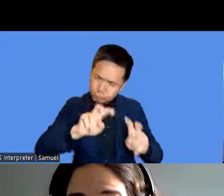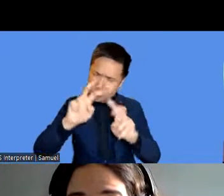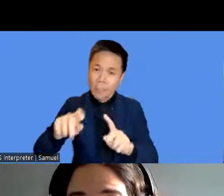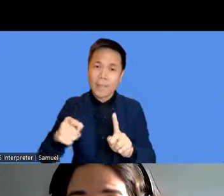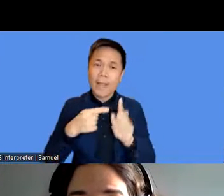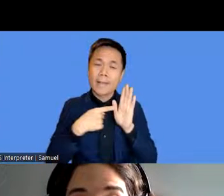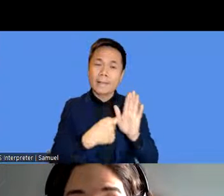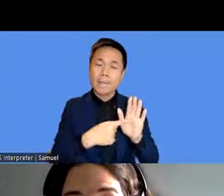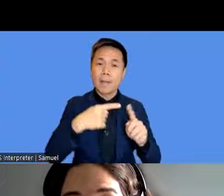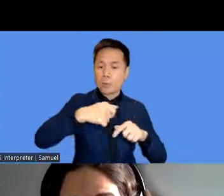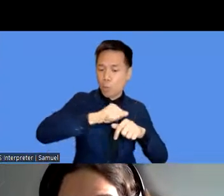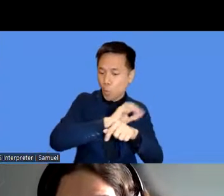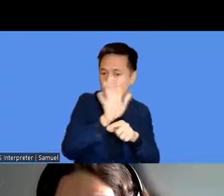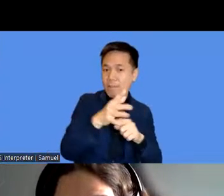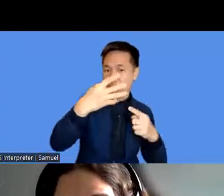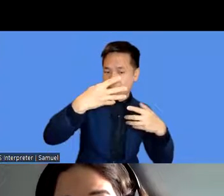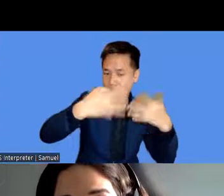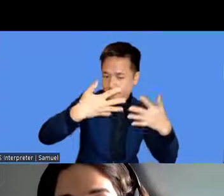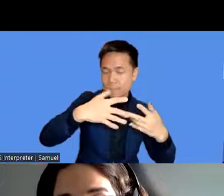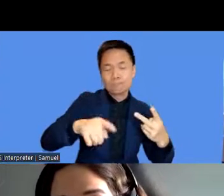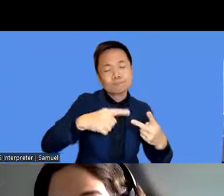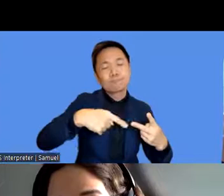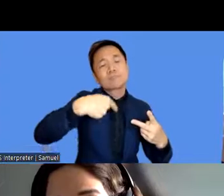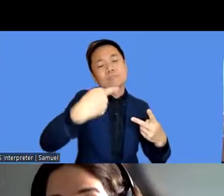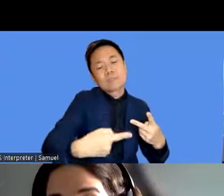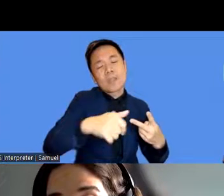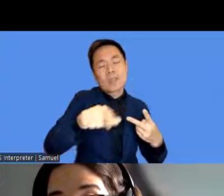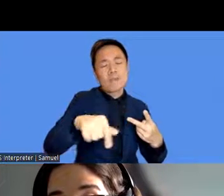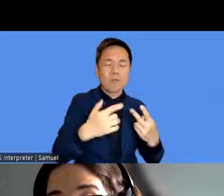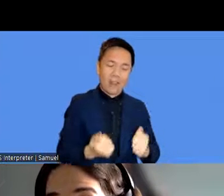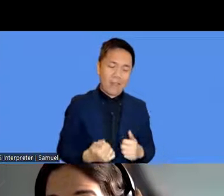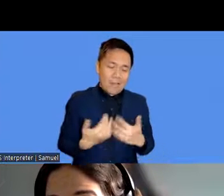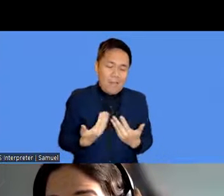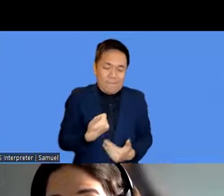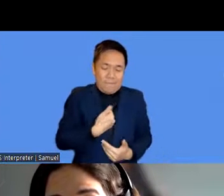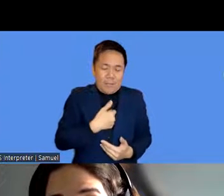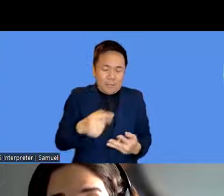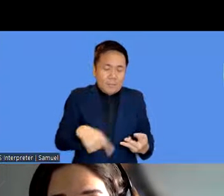health, priorities in policy, independent living, restraint and seclusion in schools,